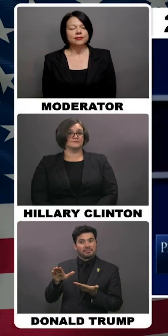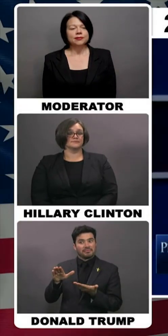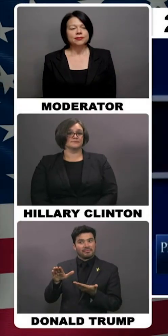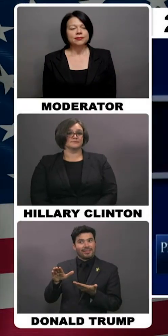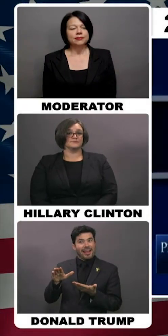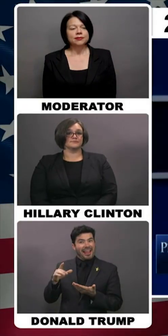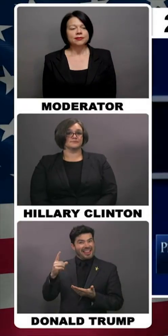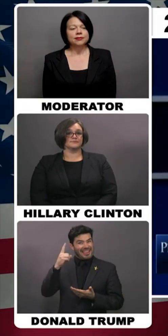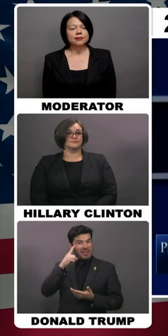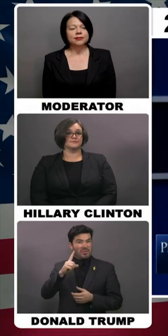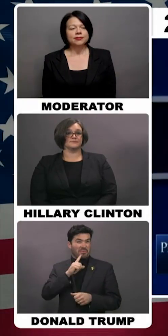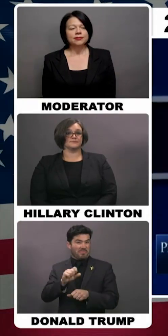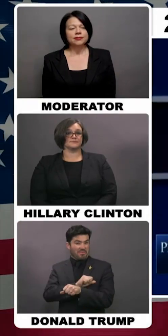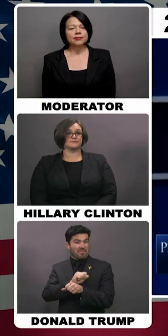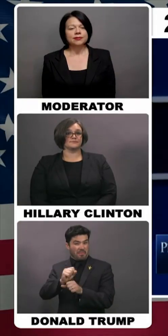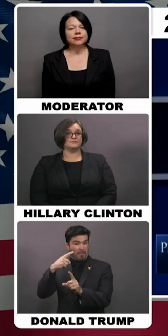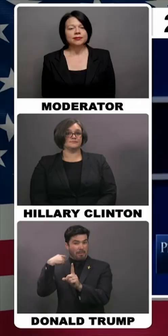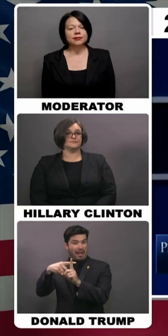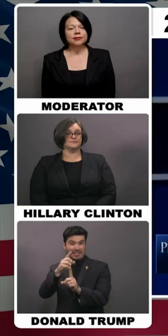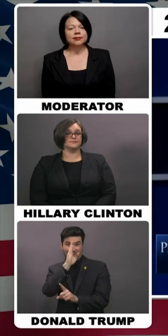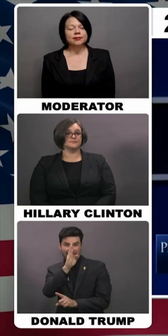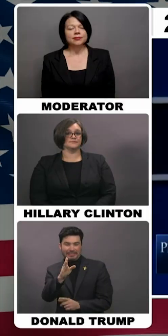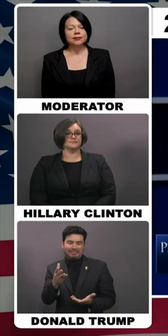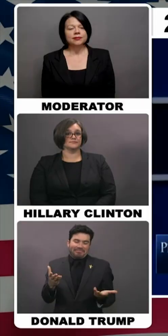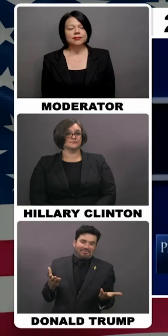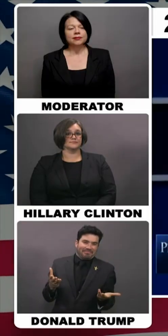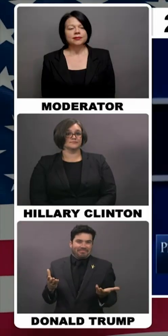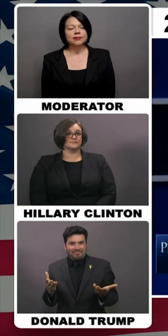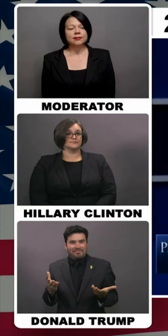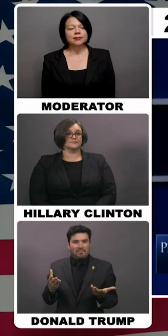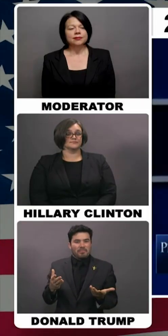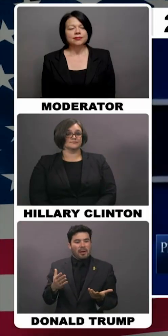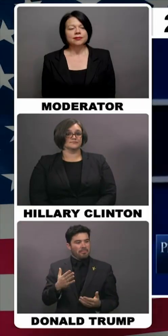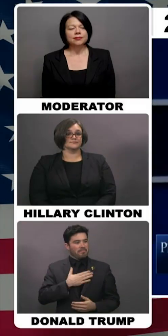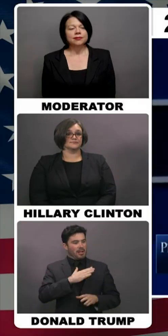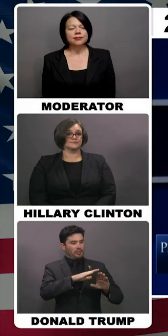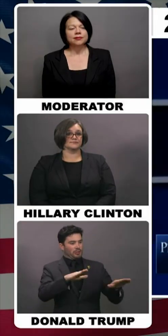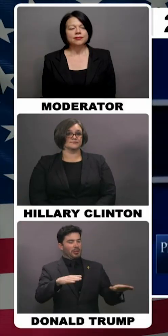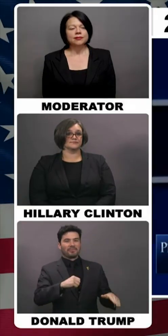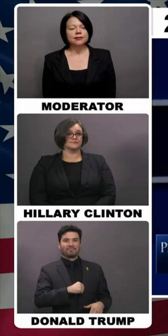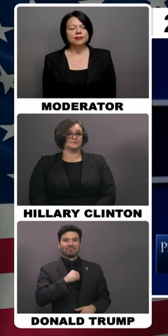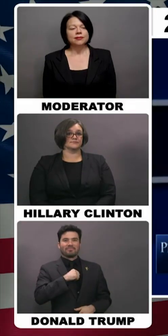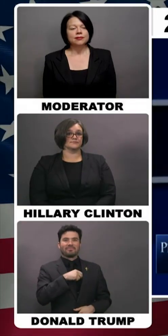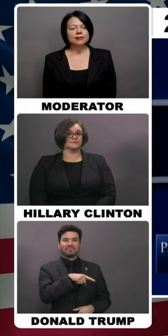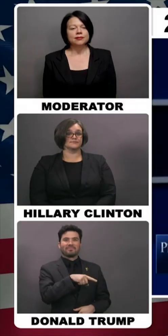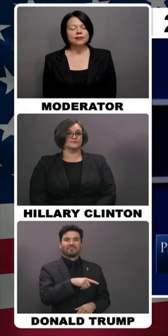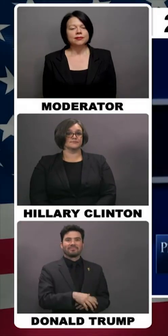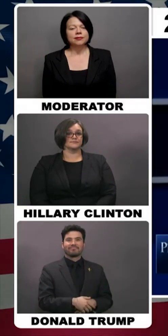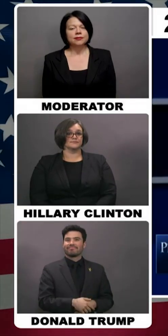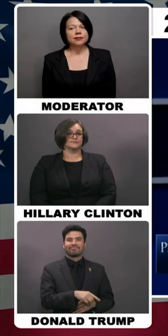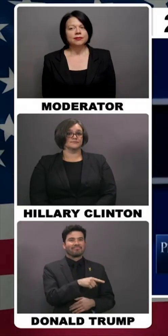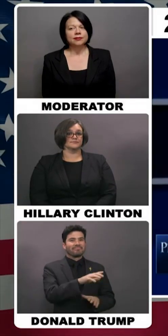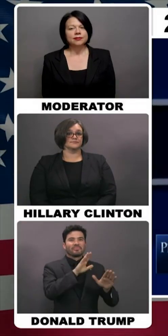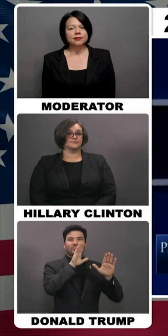but it is a great, I'm very proud of my children and, uh, they've done a wonderful job and they've been wonderful, wonderful kids.